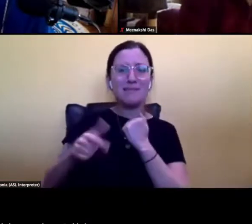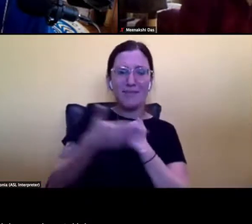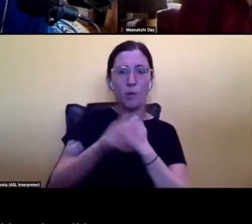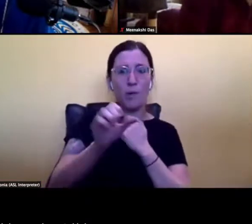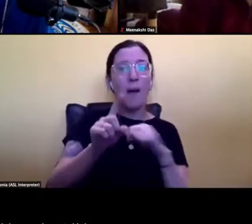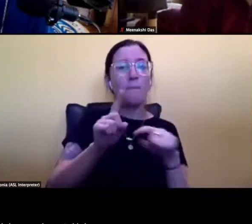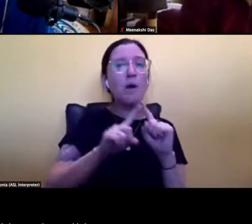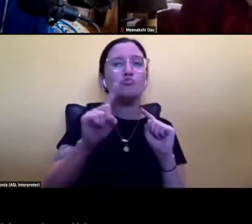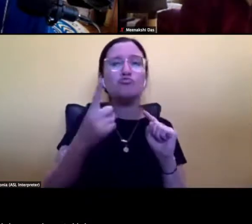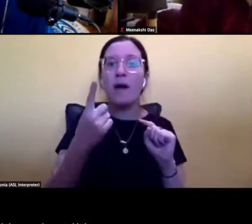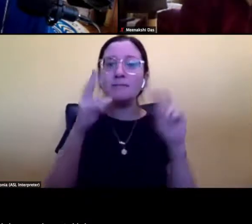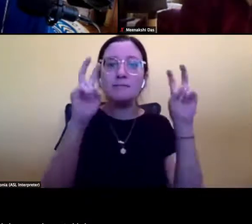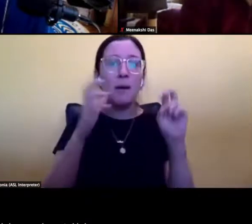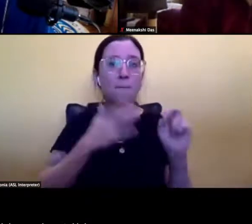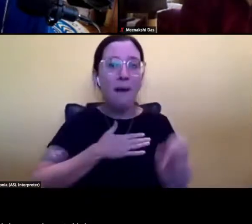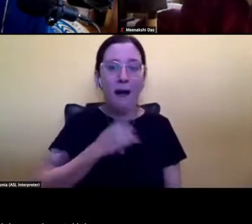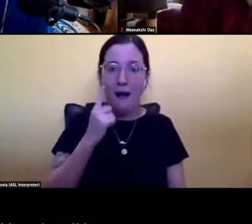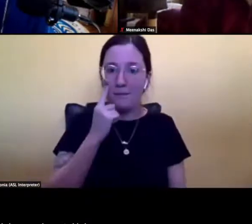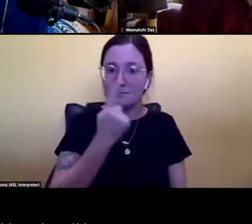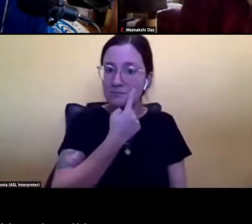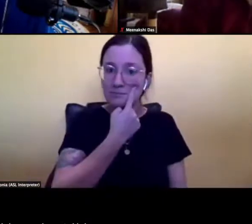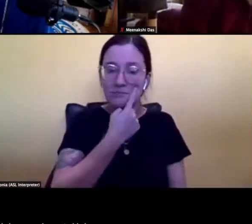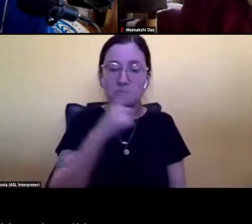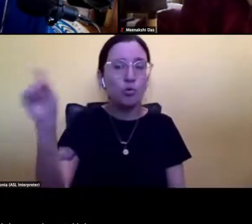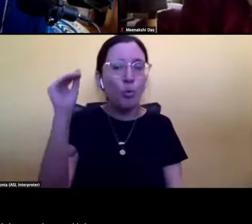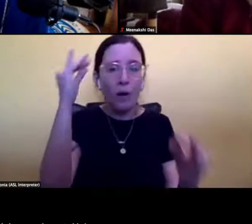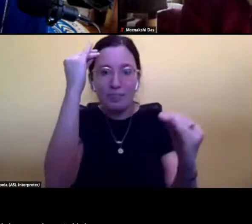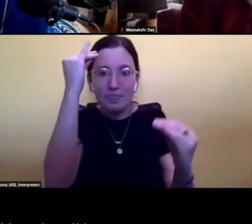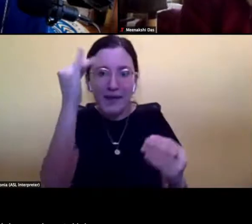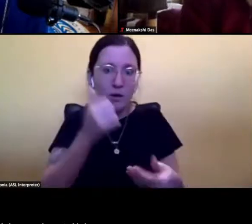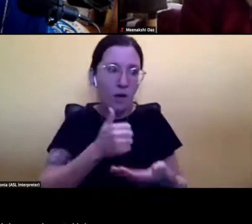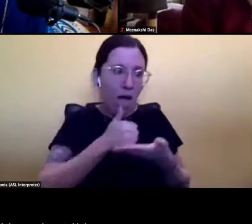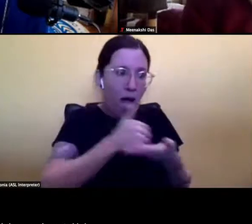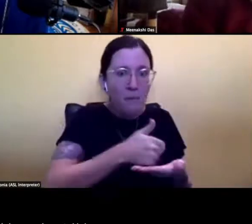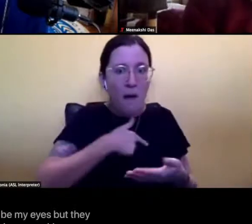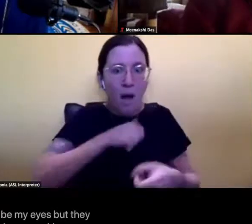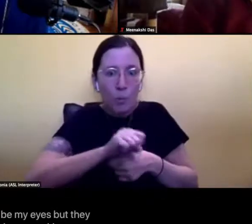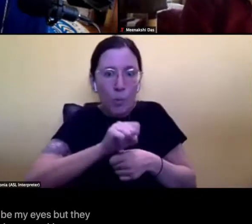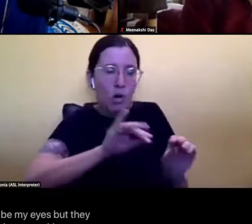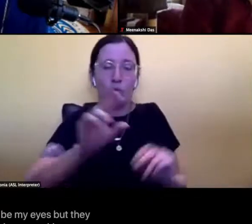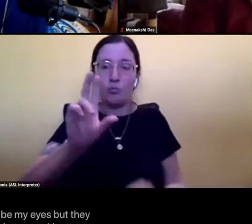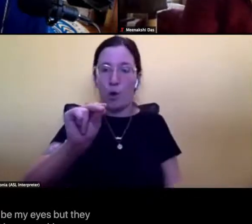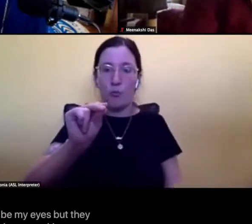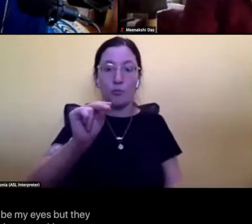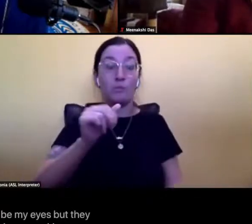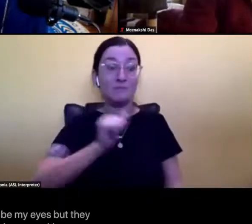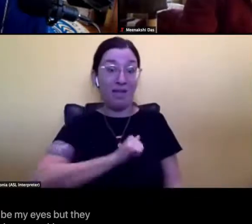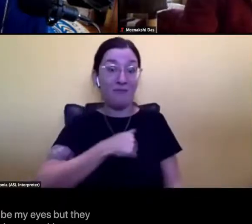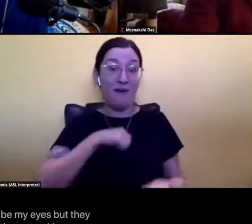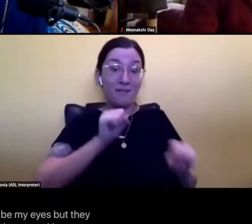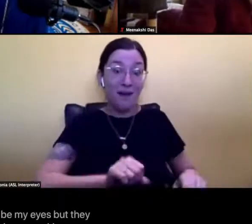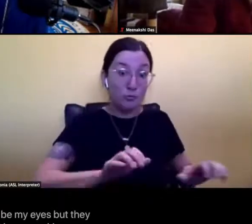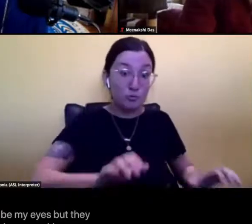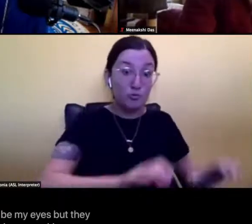of the thinking or working for me. In any of the procedural steps that could take on independently